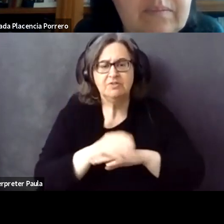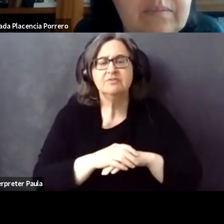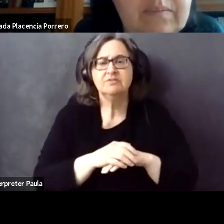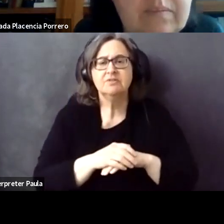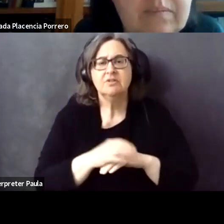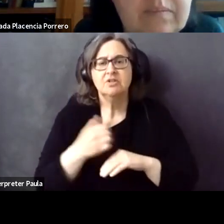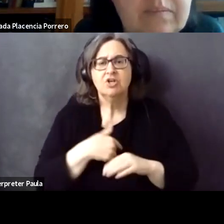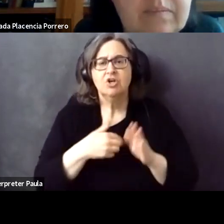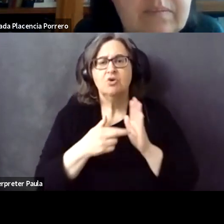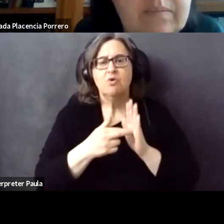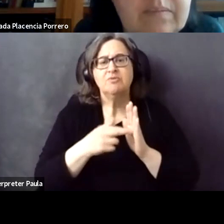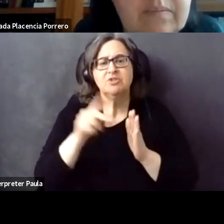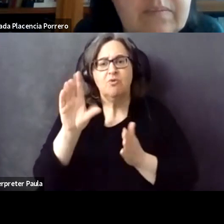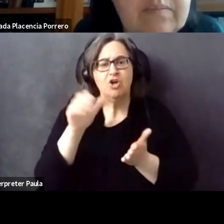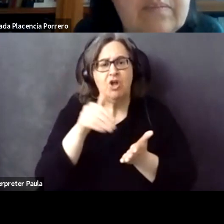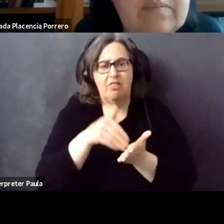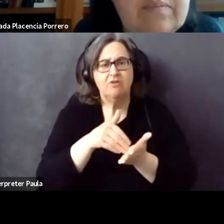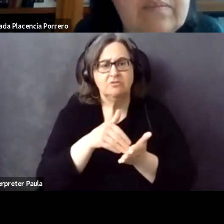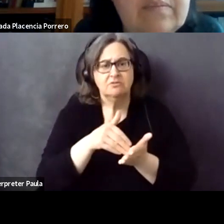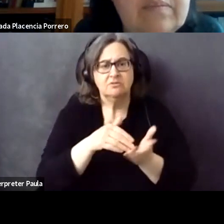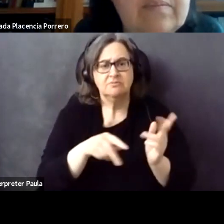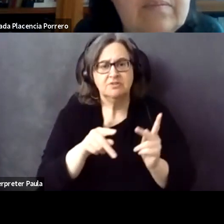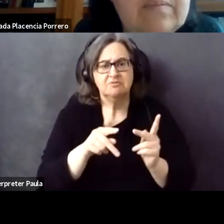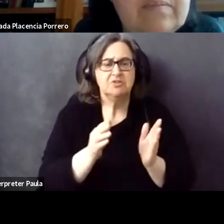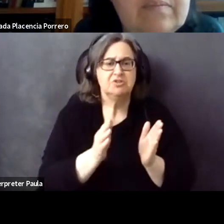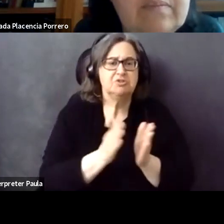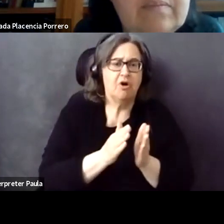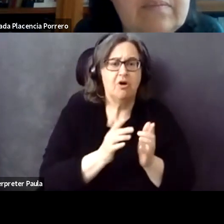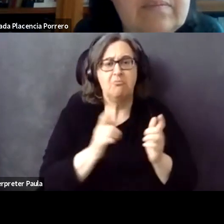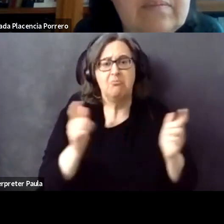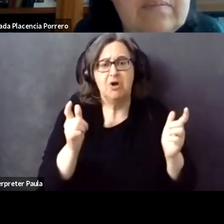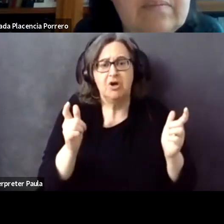and being a member of the panel on behalf of the E-commerce